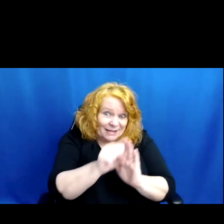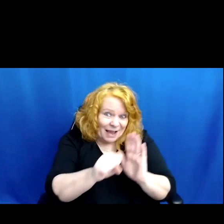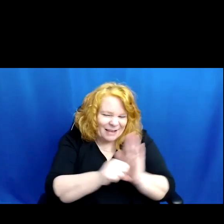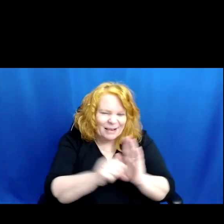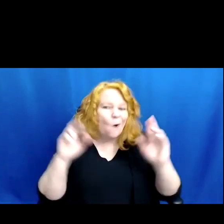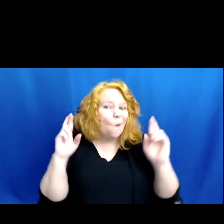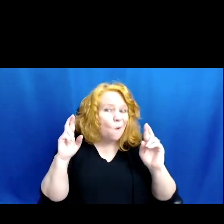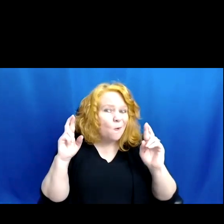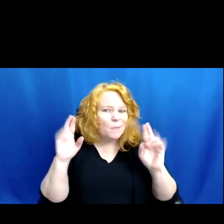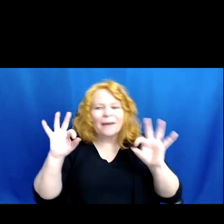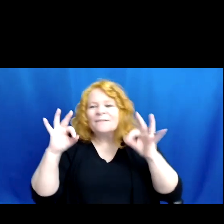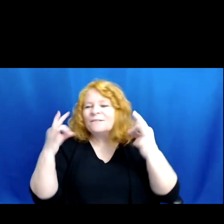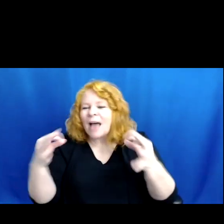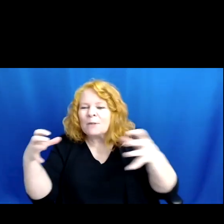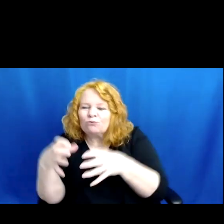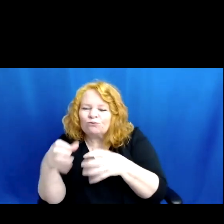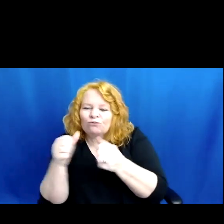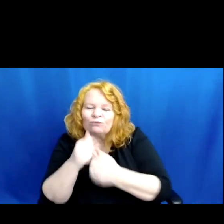family and have fun.